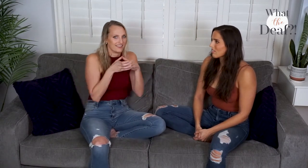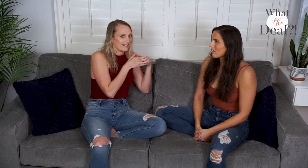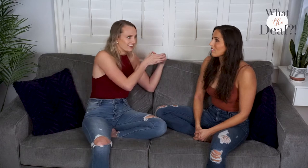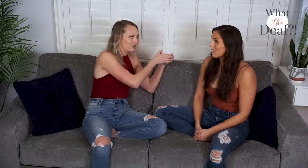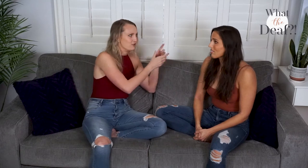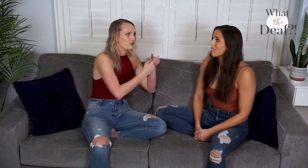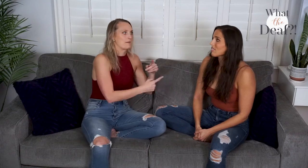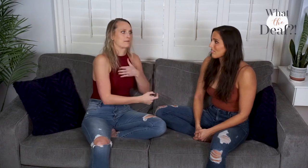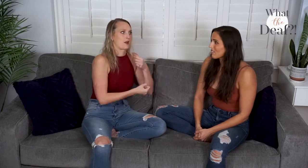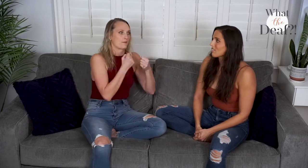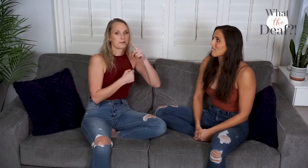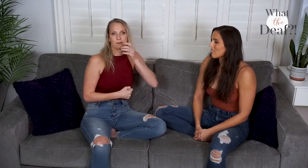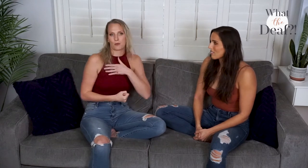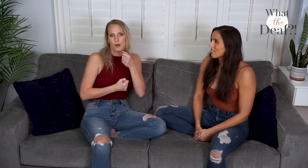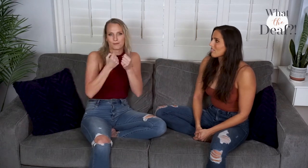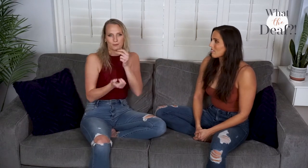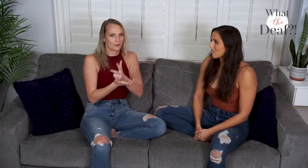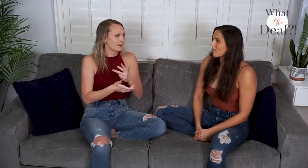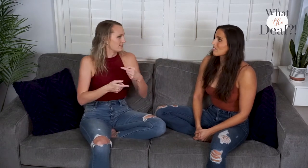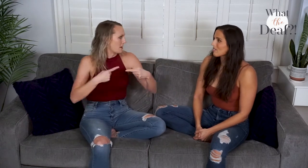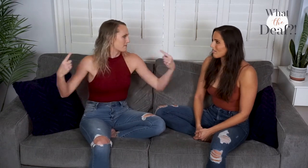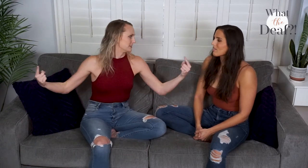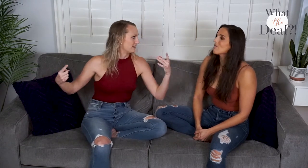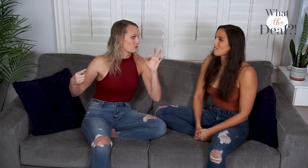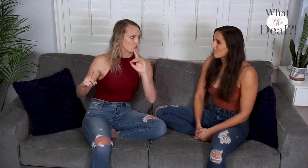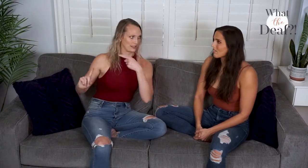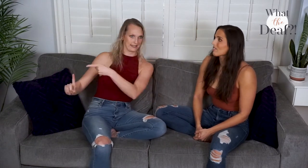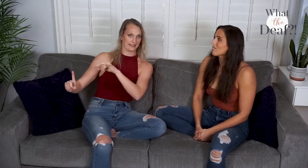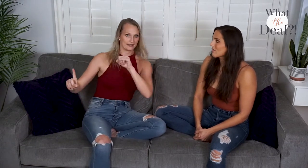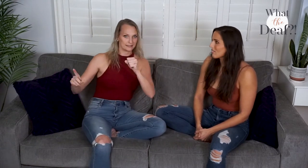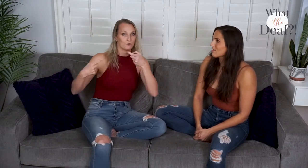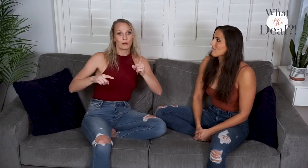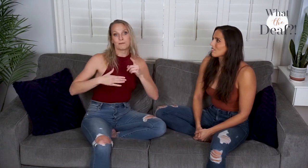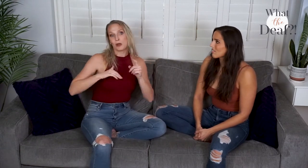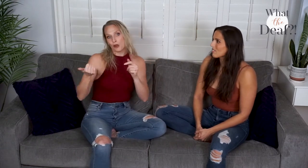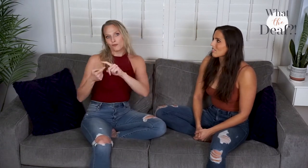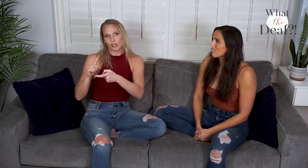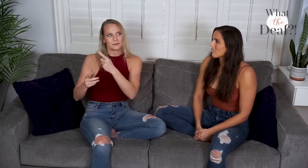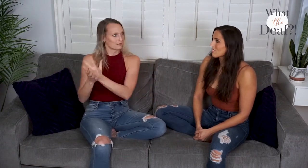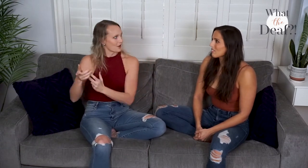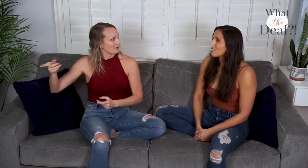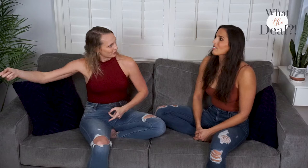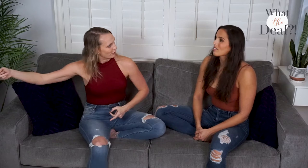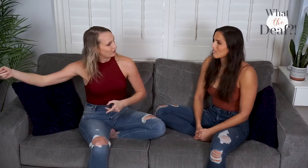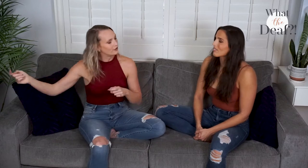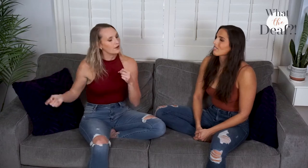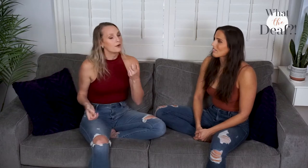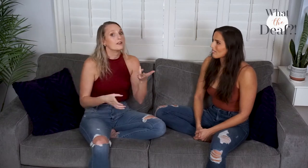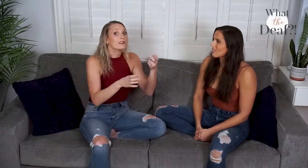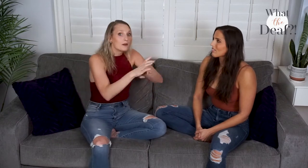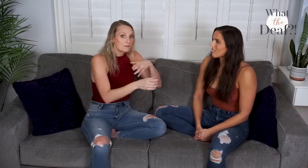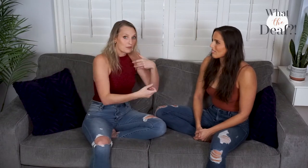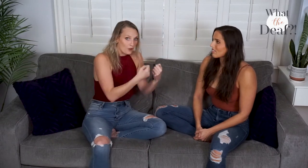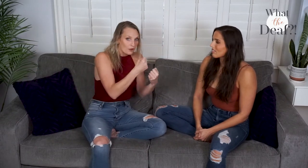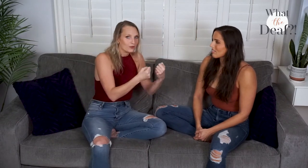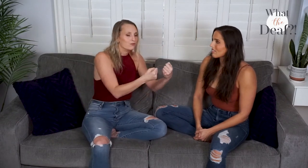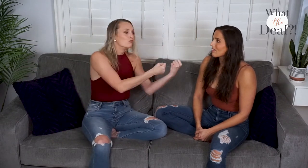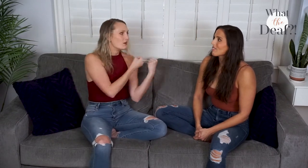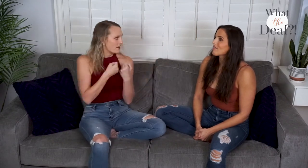we’re gonna leave as a group. We left as a group to my car because my car was parked in the opposite direction where he was. My friend was parked in the direction where he was.